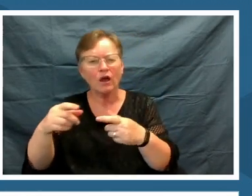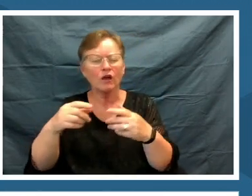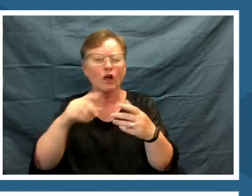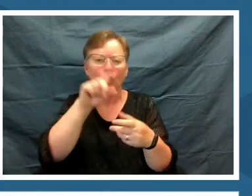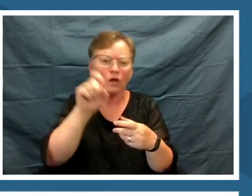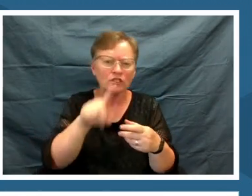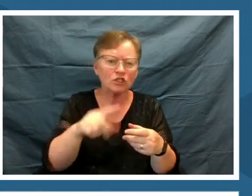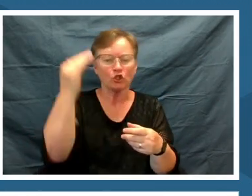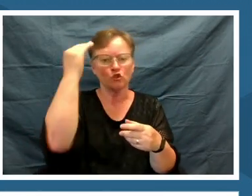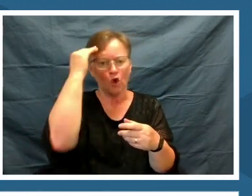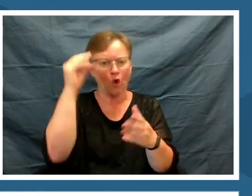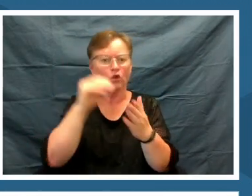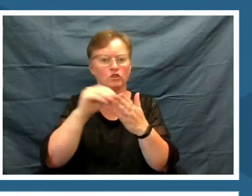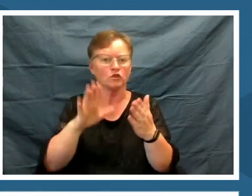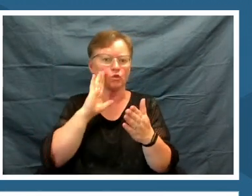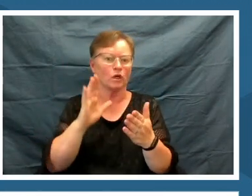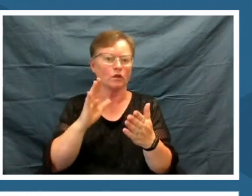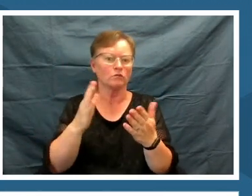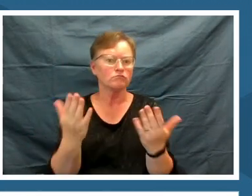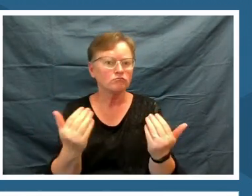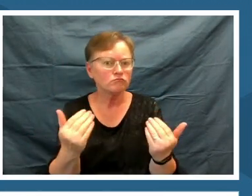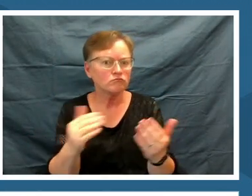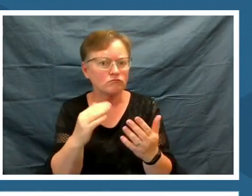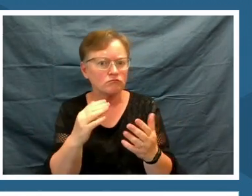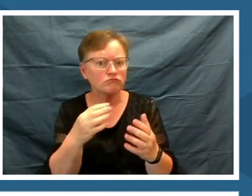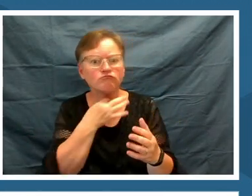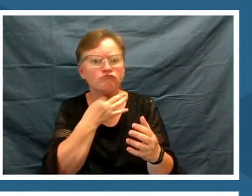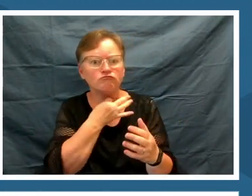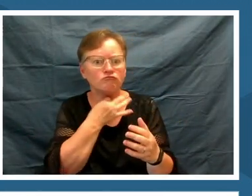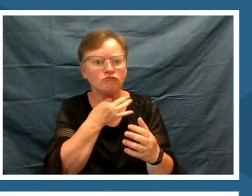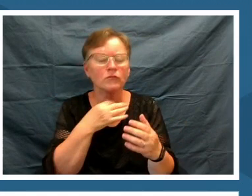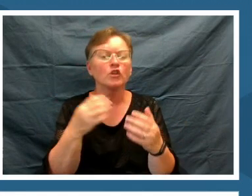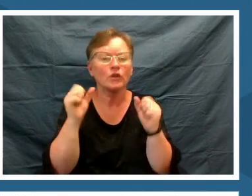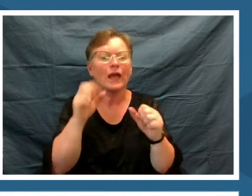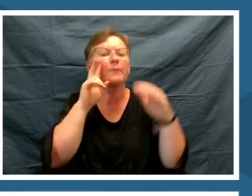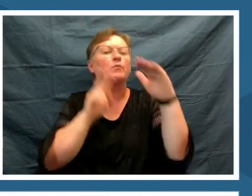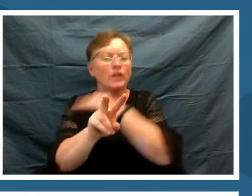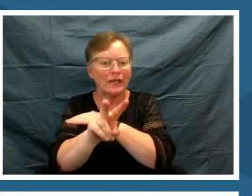still predict some of the things that students are going to want to know about